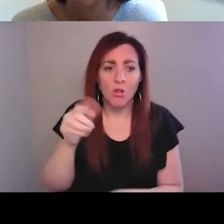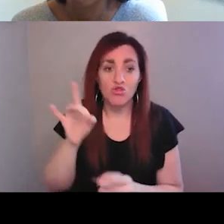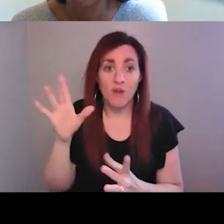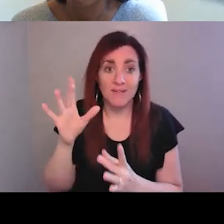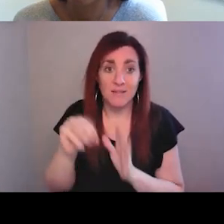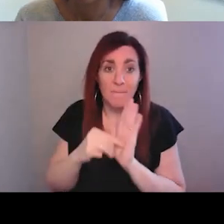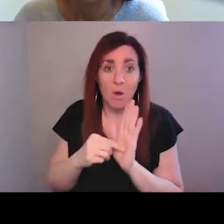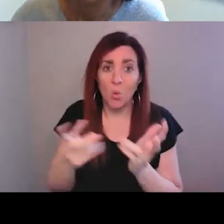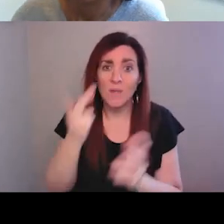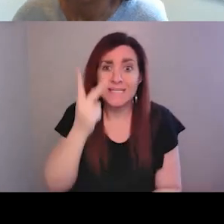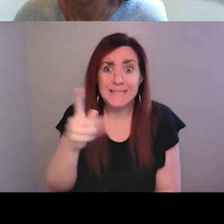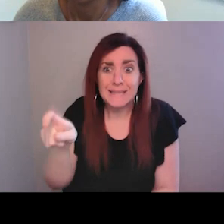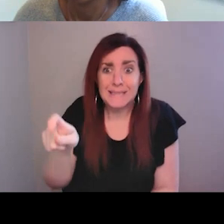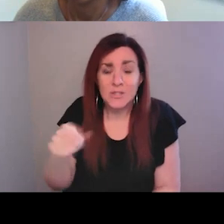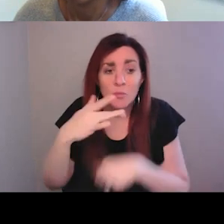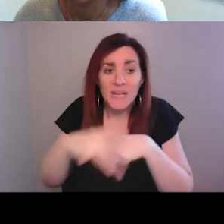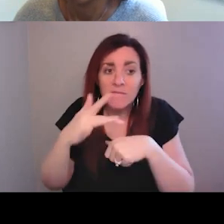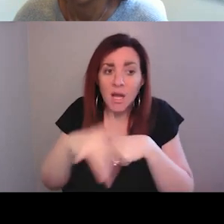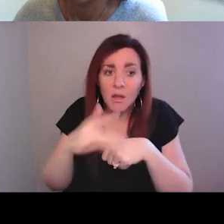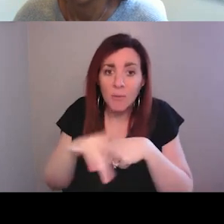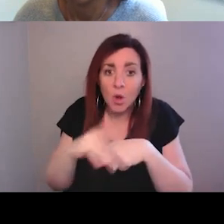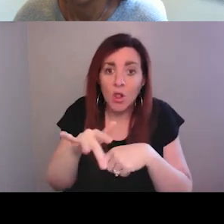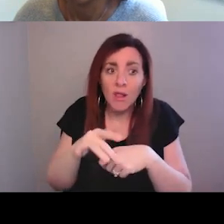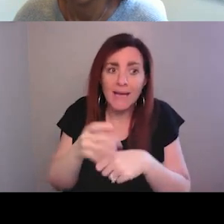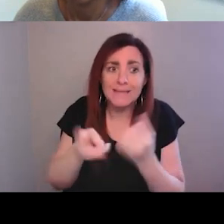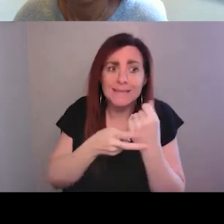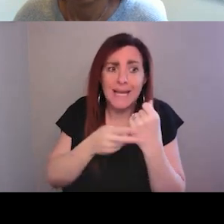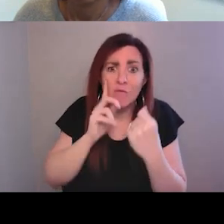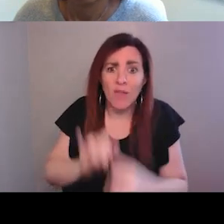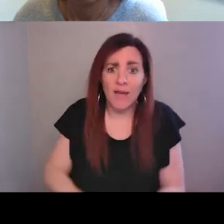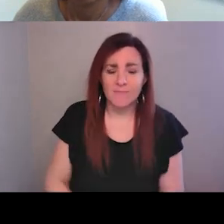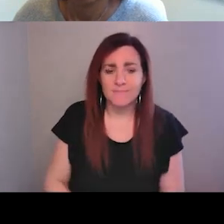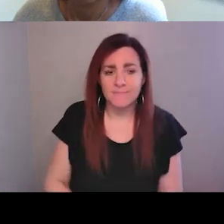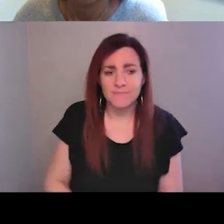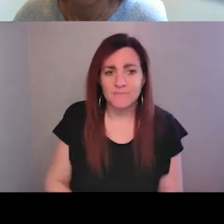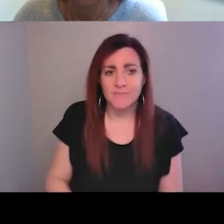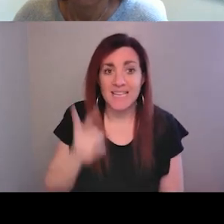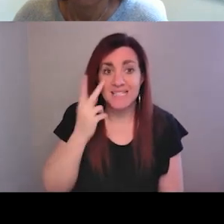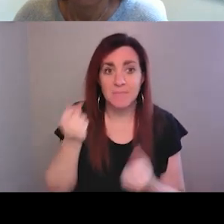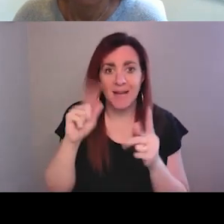NEED FOR THAT. I SEE A LOT OF QUESTIONS, WHICH I AM LOOKING